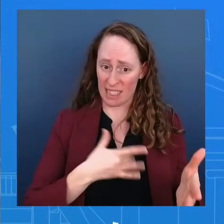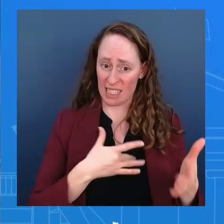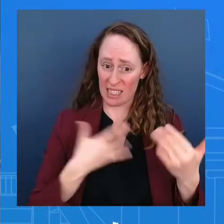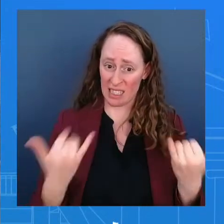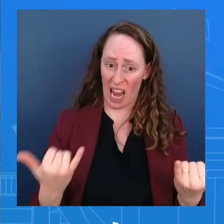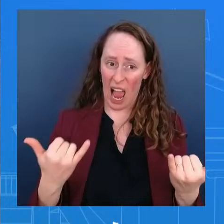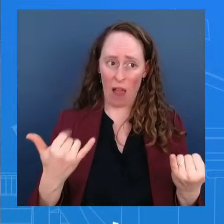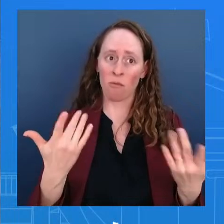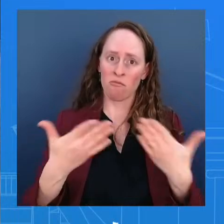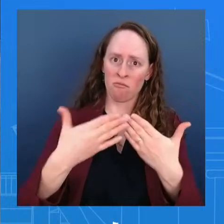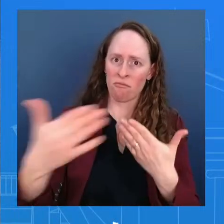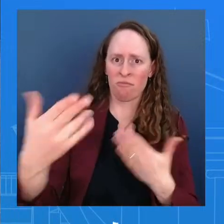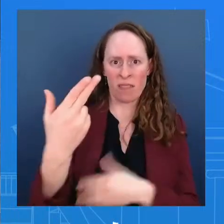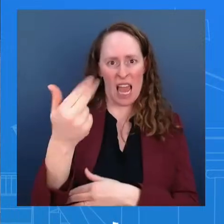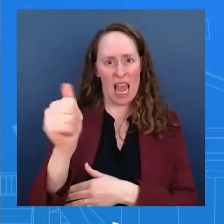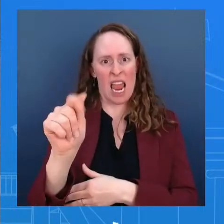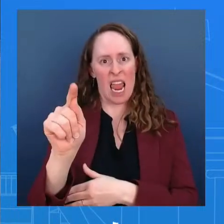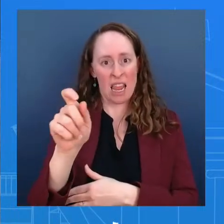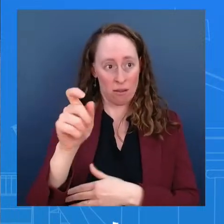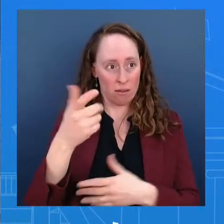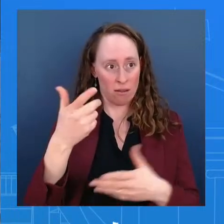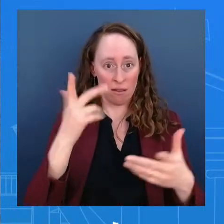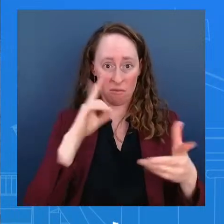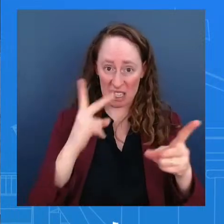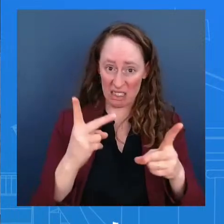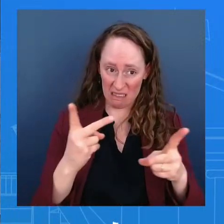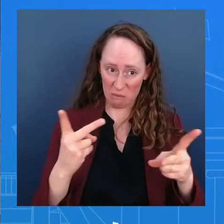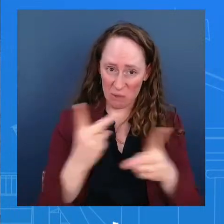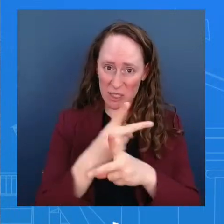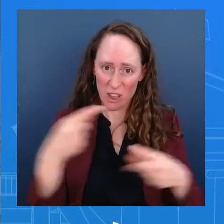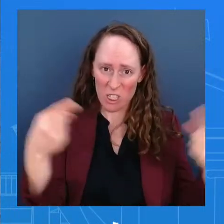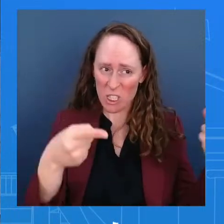as we’re seeing a change in administrations and a change in attitude?